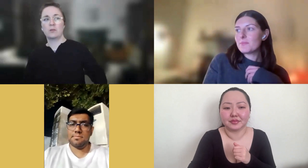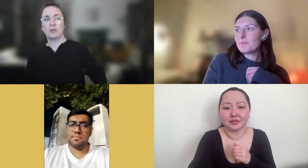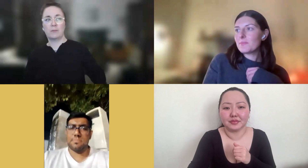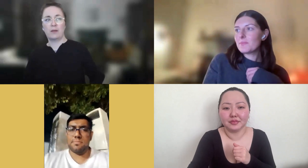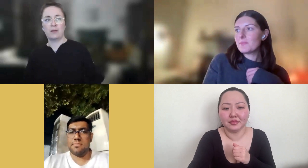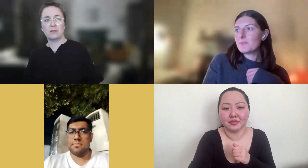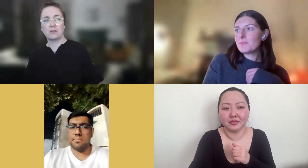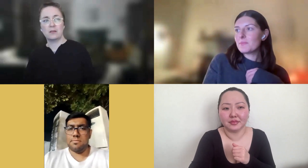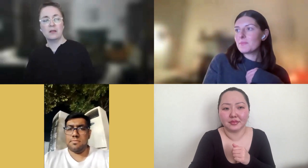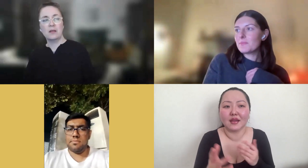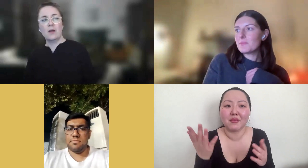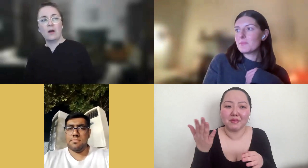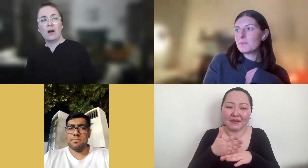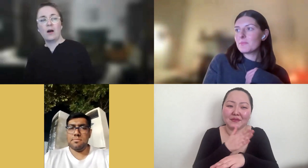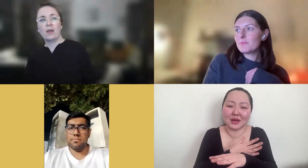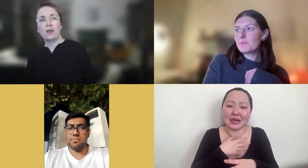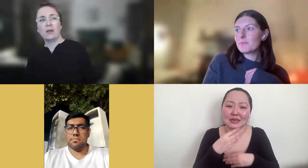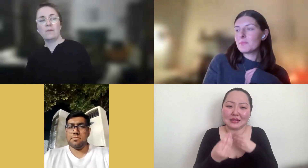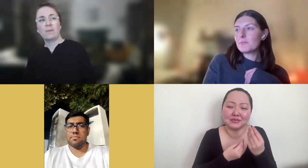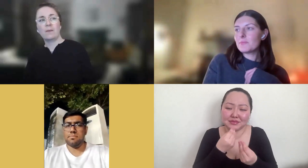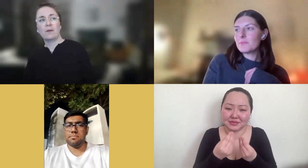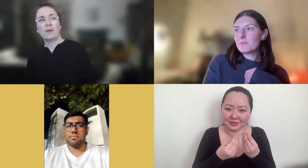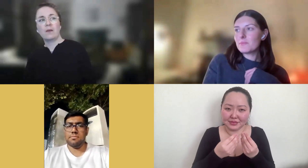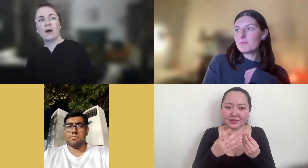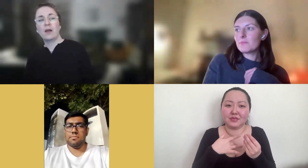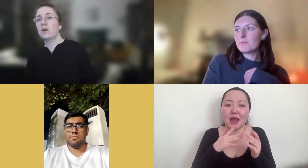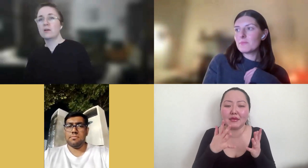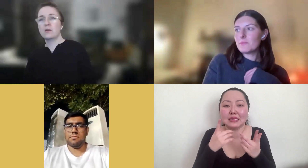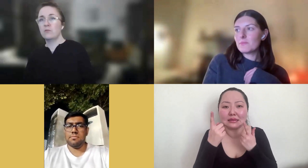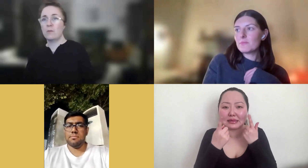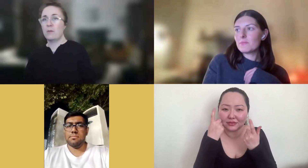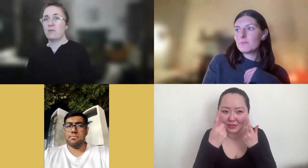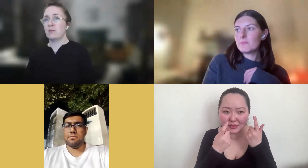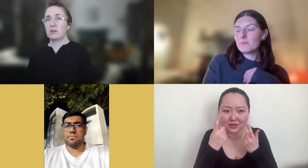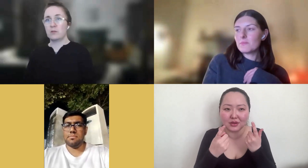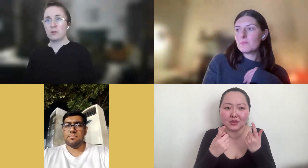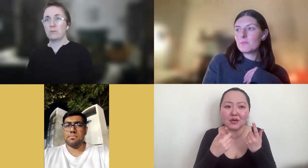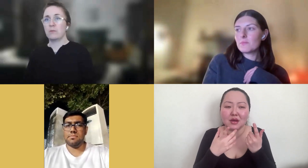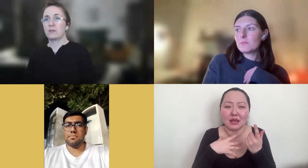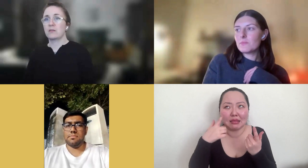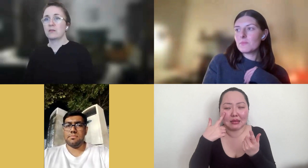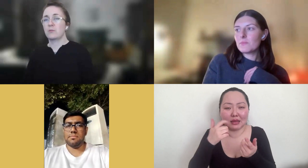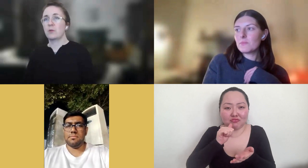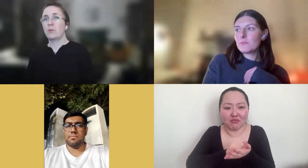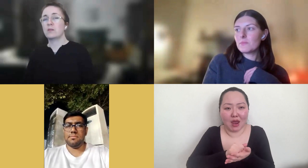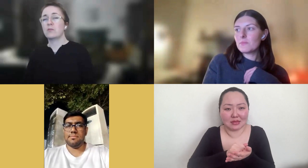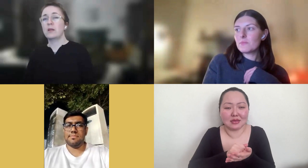to make sure we think about this and I can't confirm everything we are doing, because it is